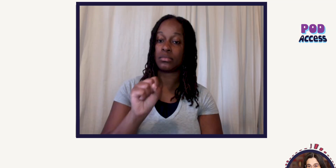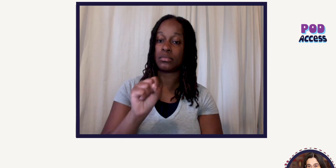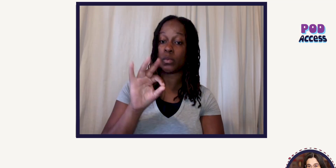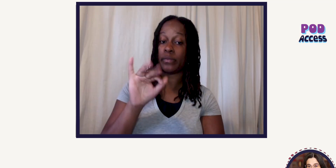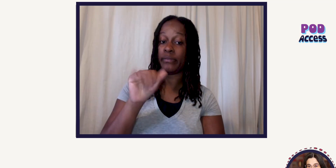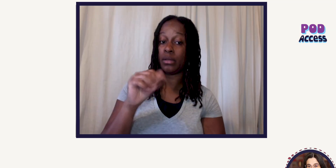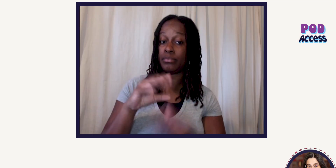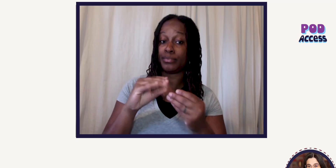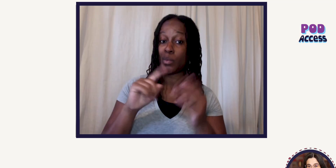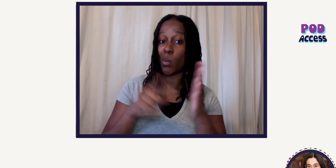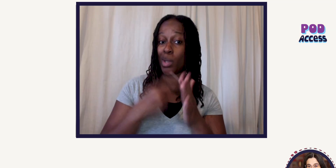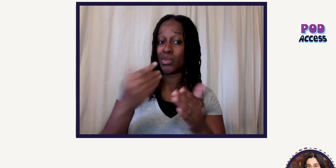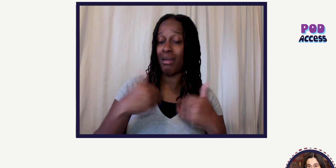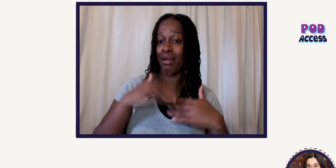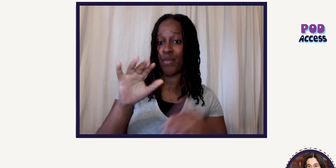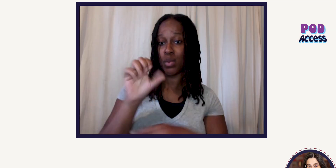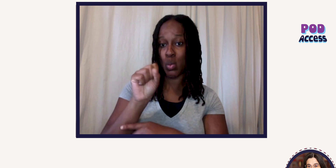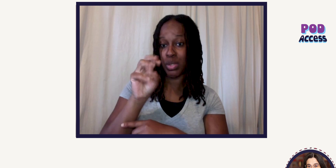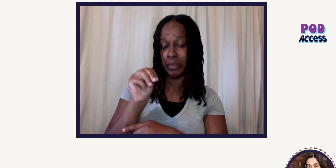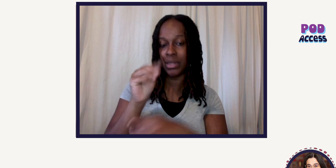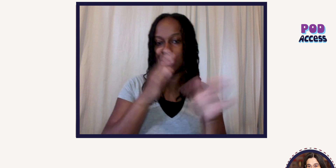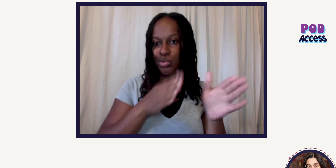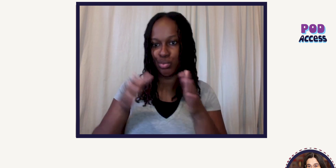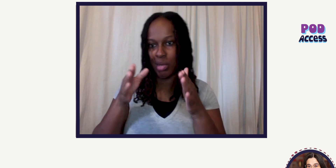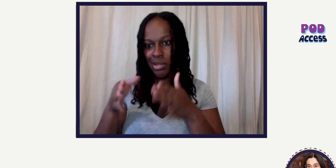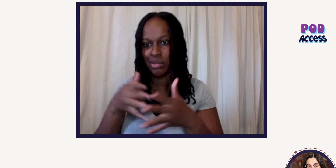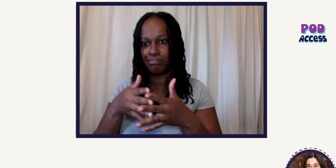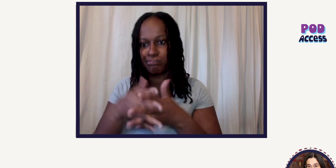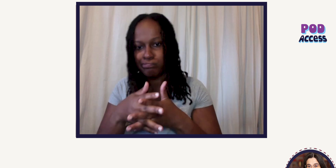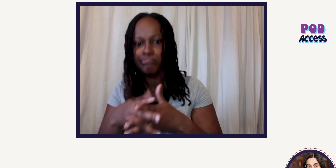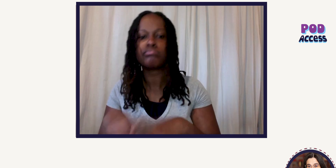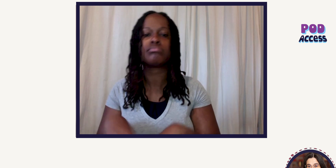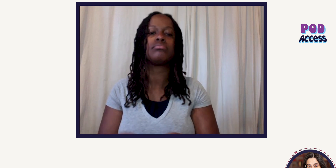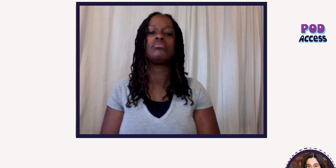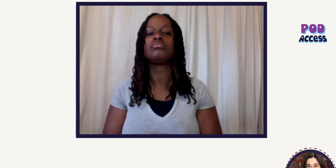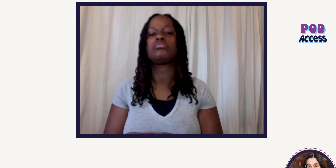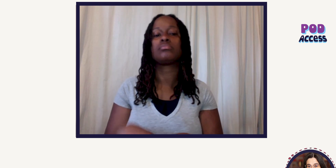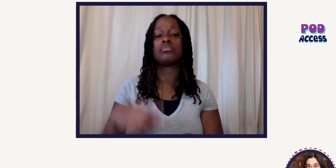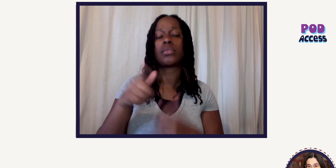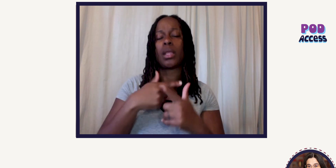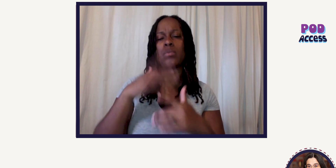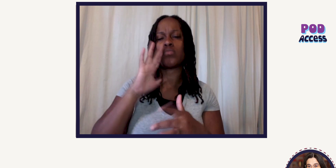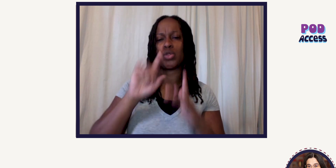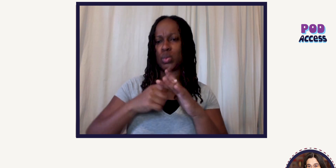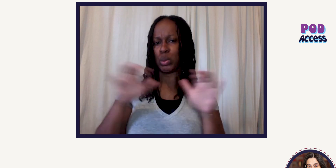Once you have your social media strategy down, then I would start doing things like thinking about aesthetics.